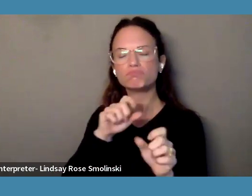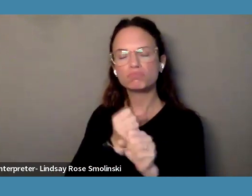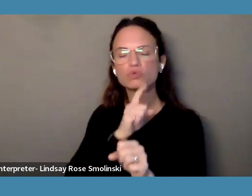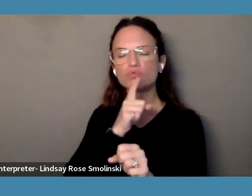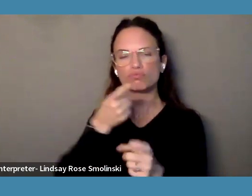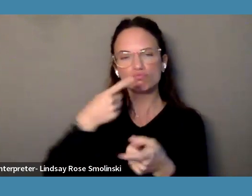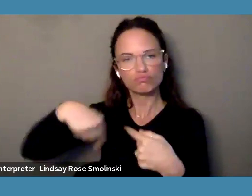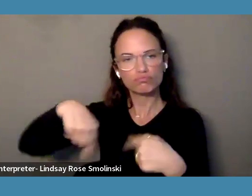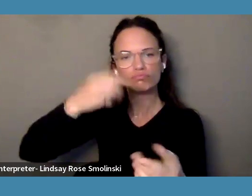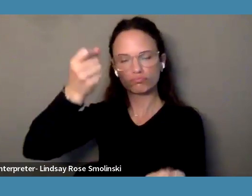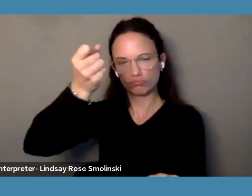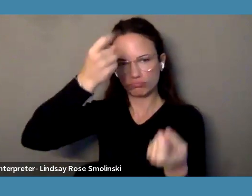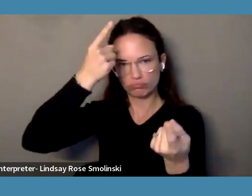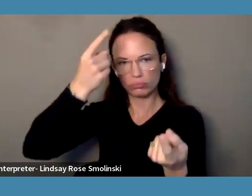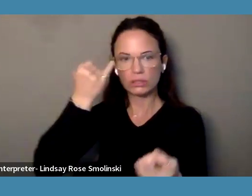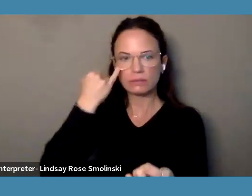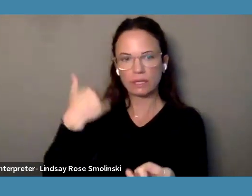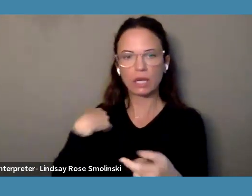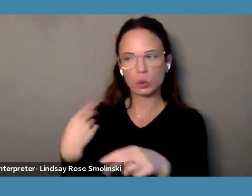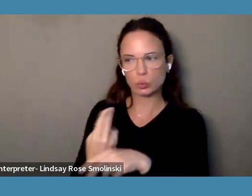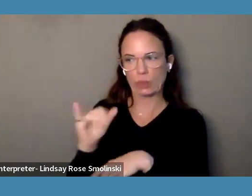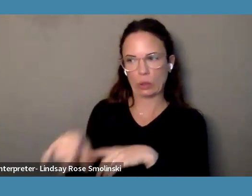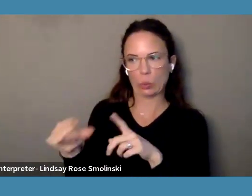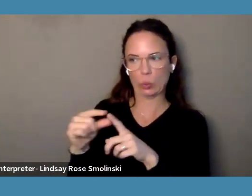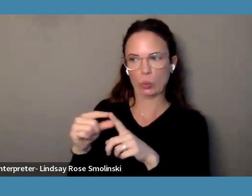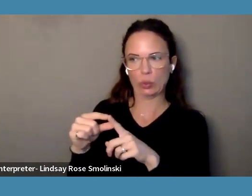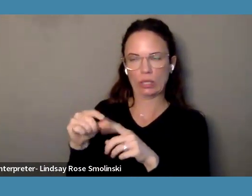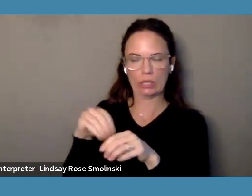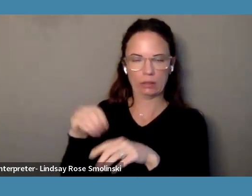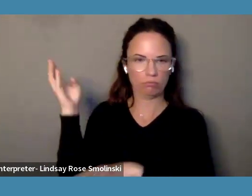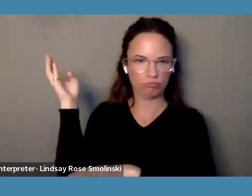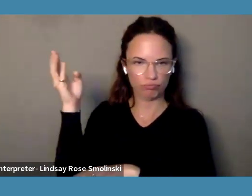is on the same page, if I should use these words a little later in the presentation.